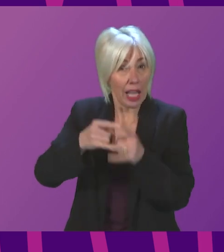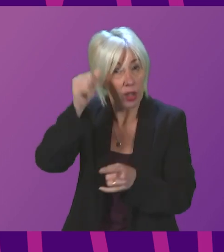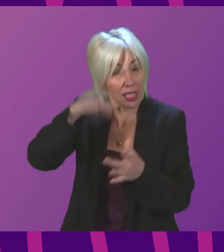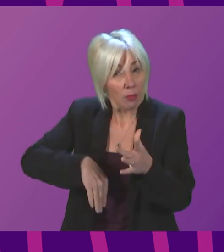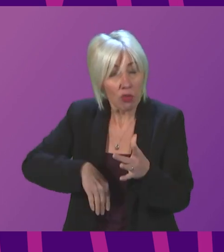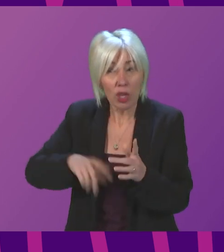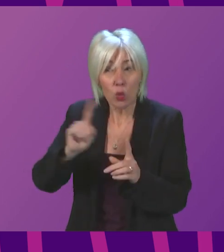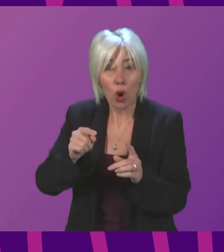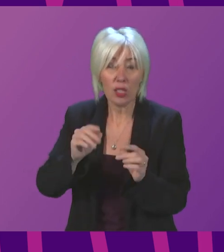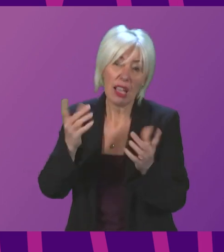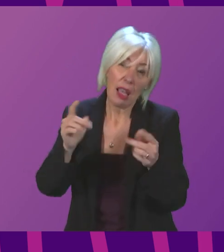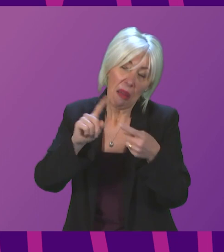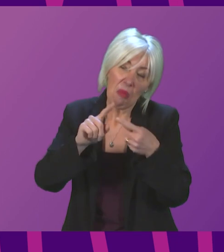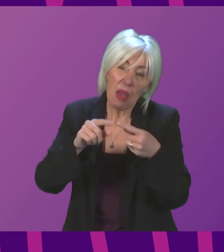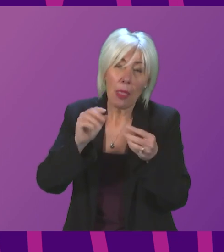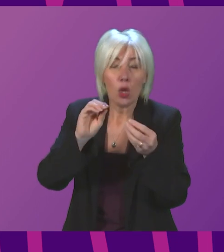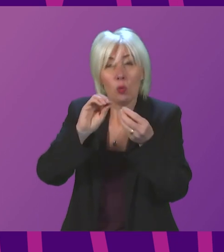Small amount